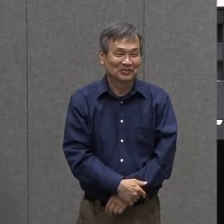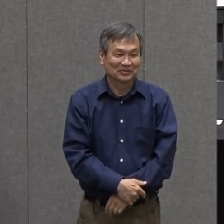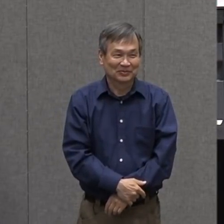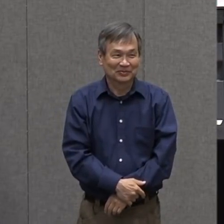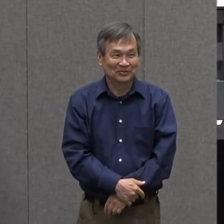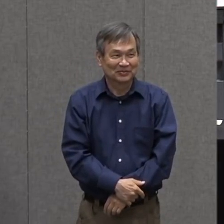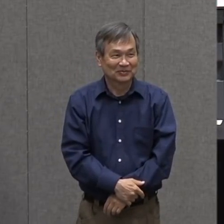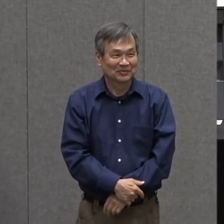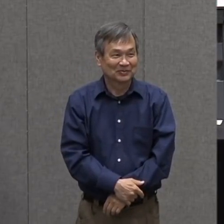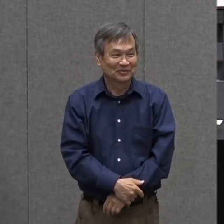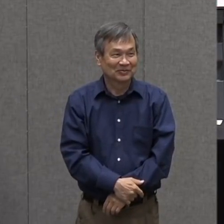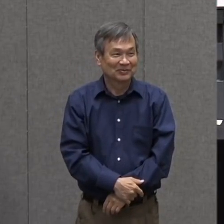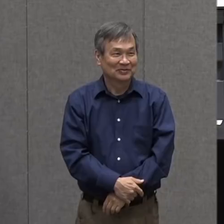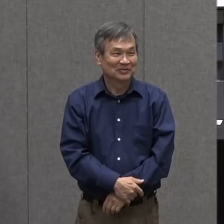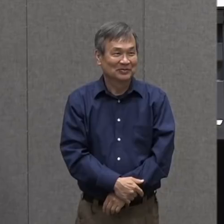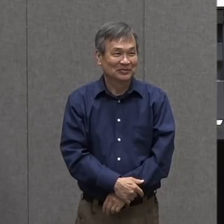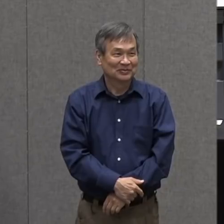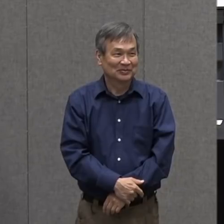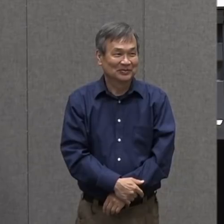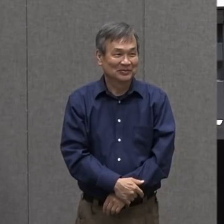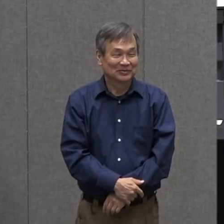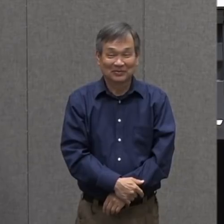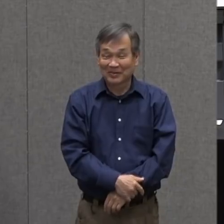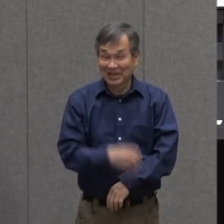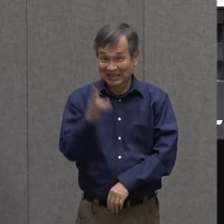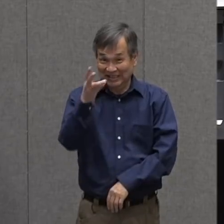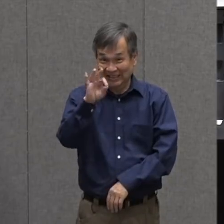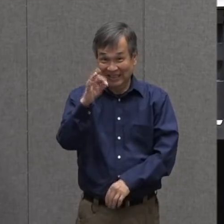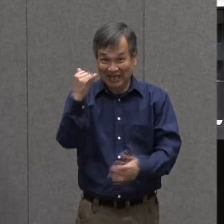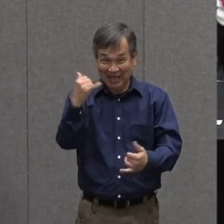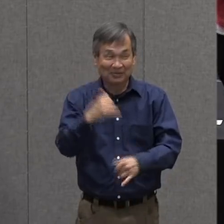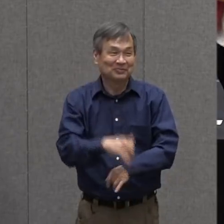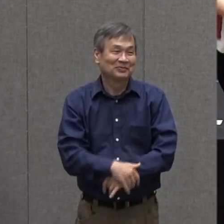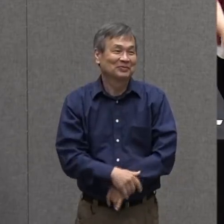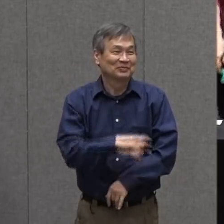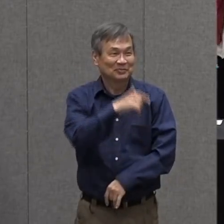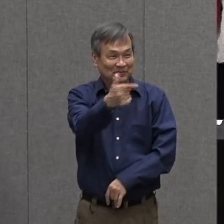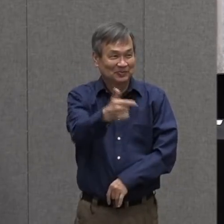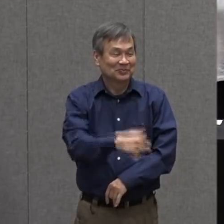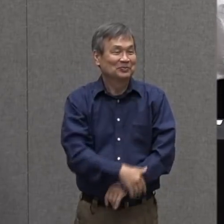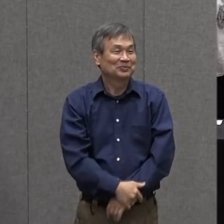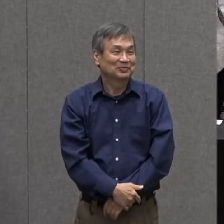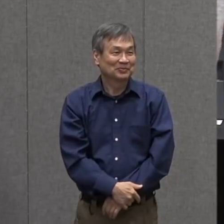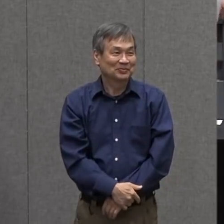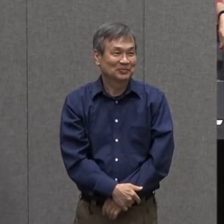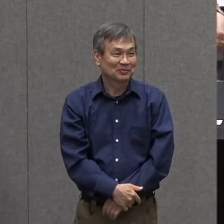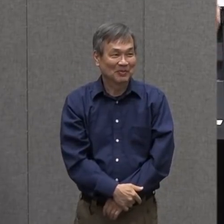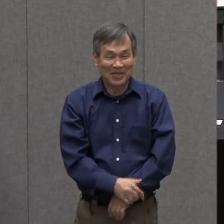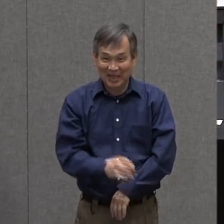so I'm at - Of course she's gonna stay. I'm at 69 there, okay? All right. And I'm a big fat zero.